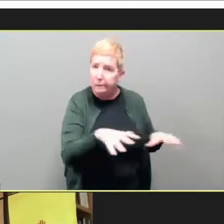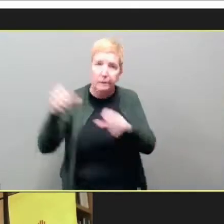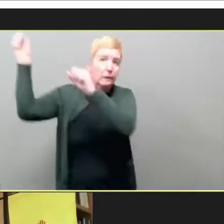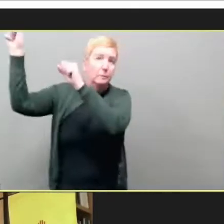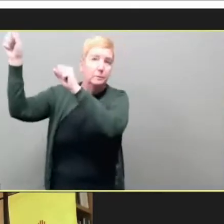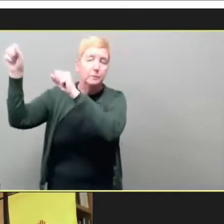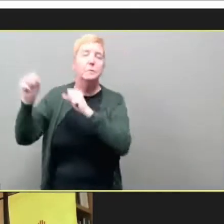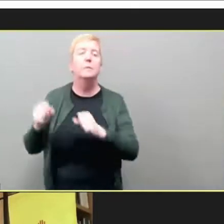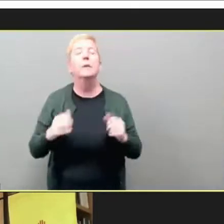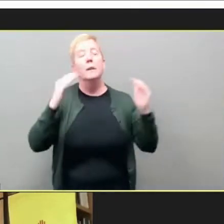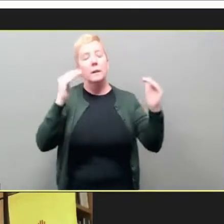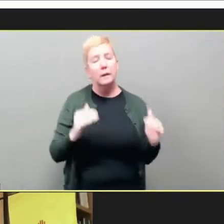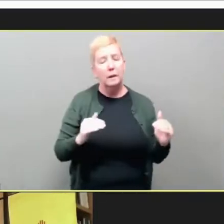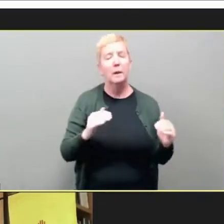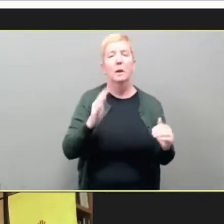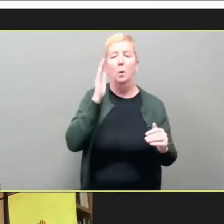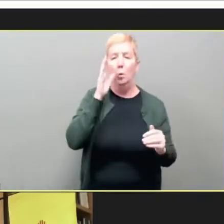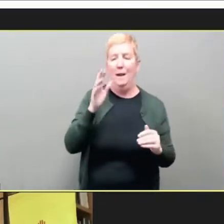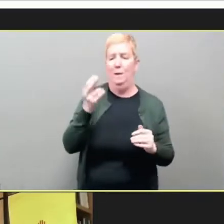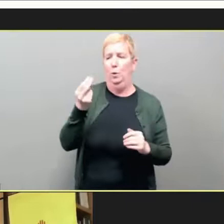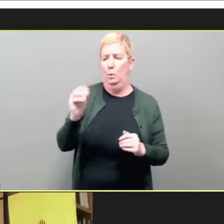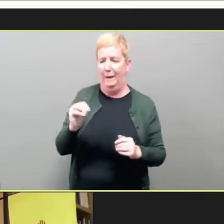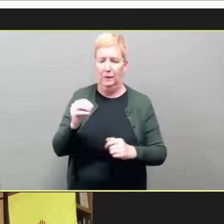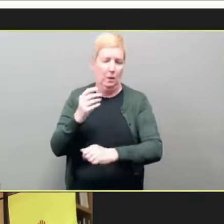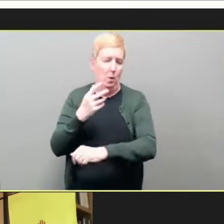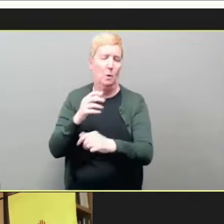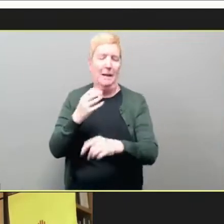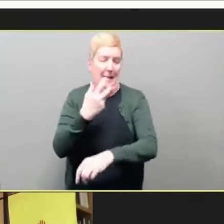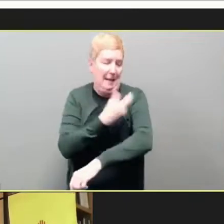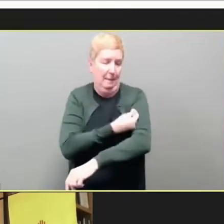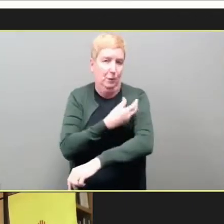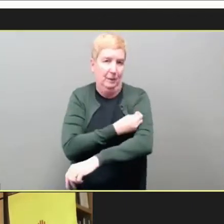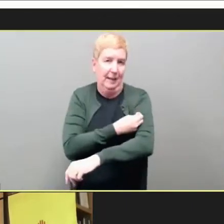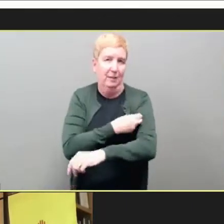immunization exemption statute applied to the covid 19 vaccine and number